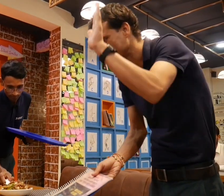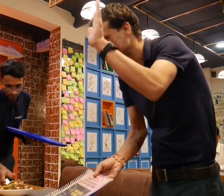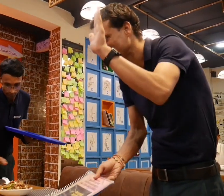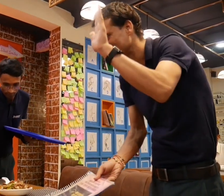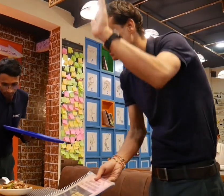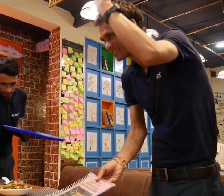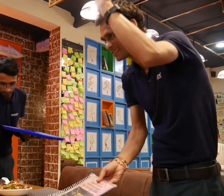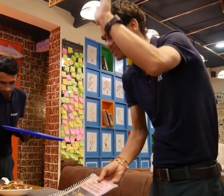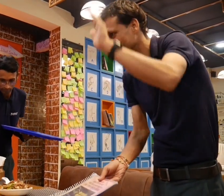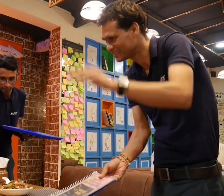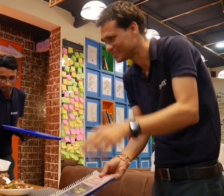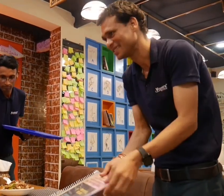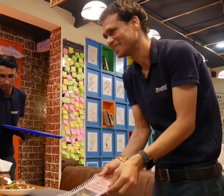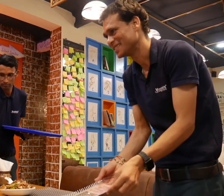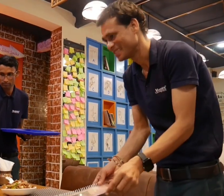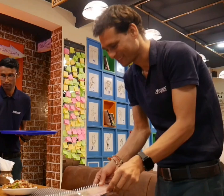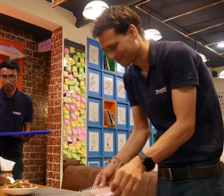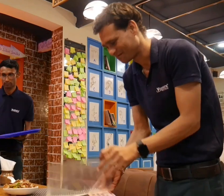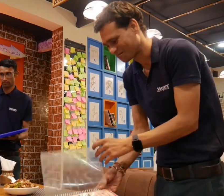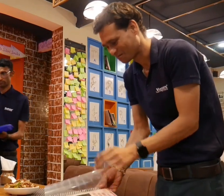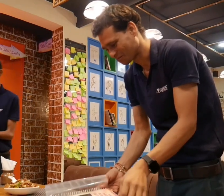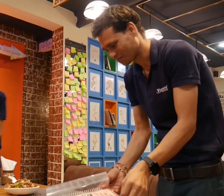my hand is my mouth